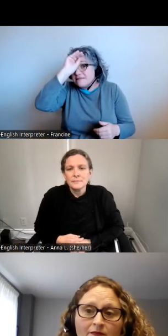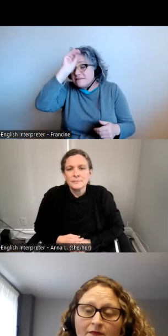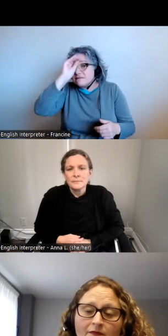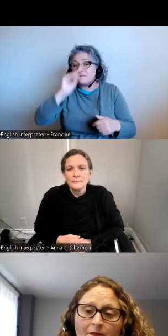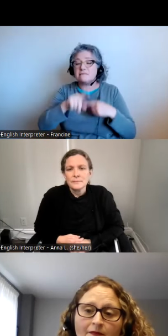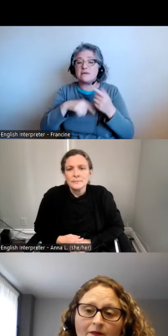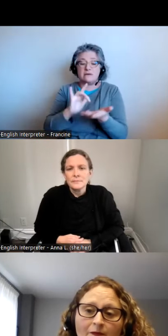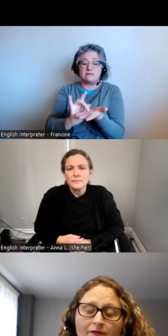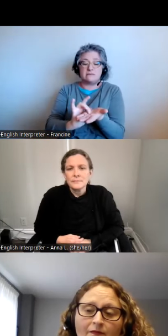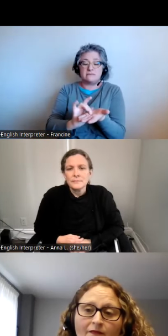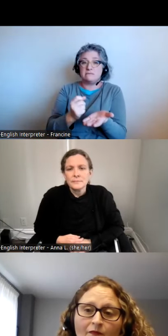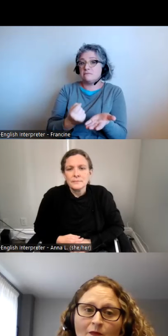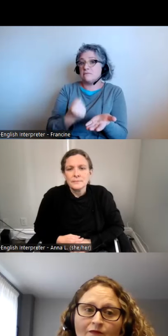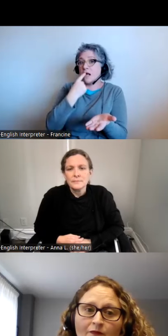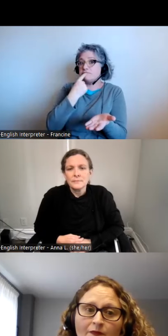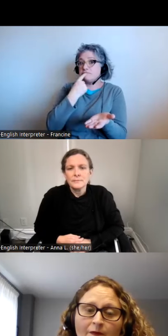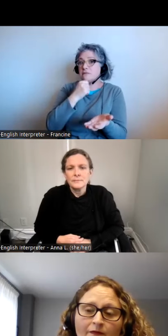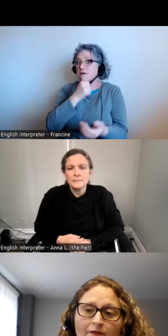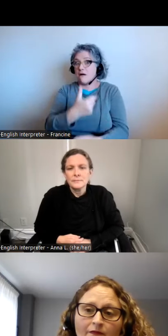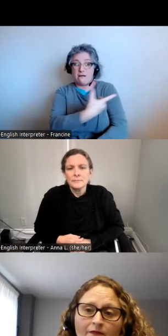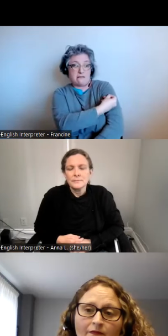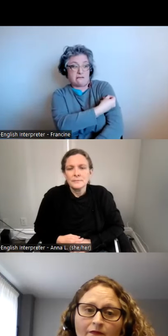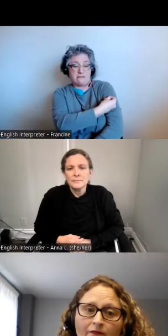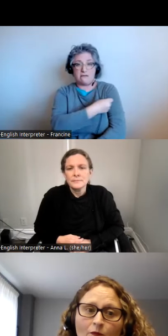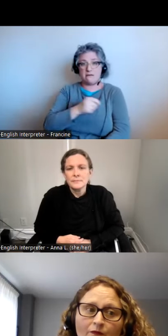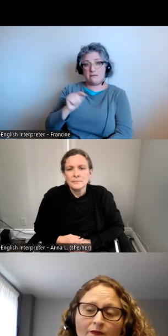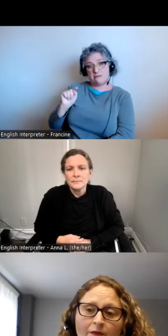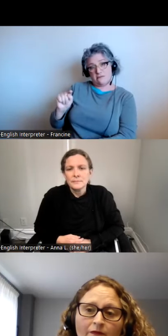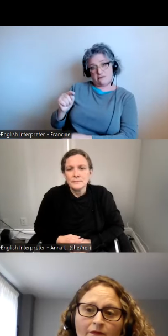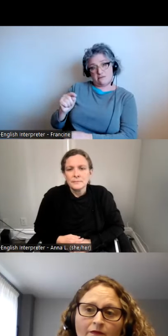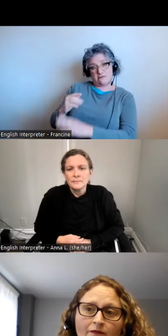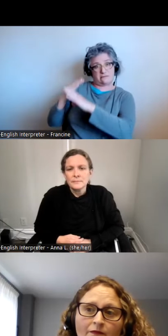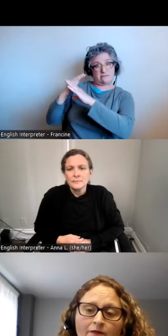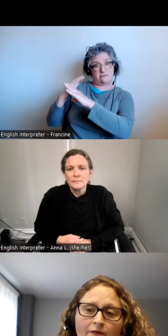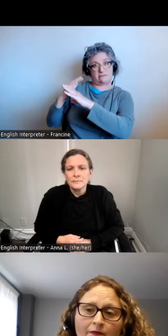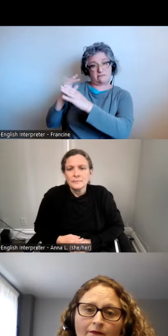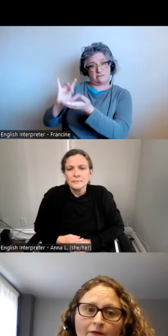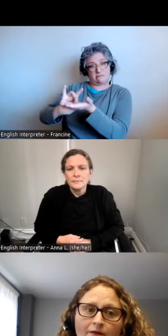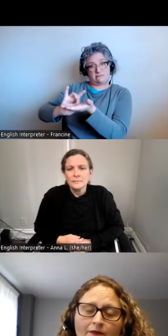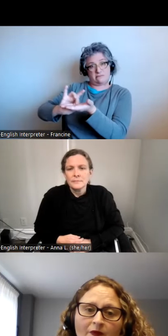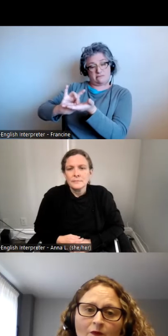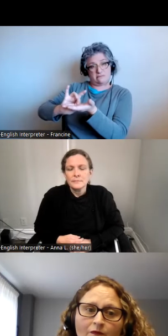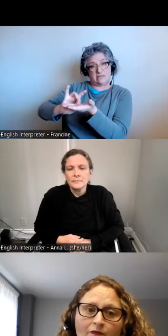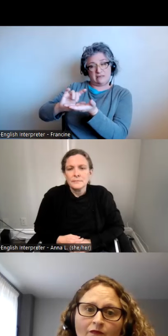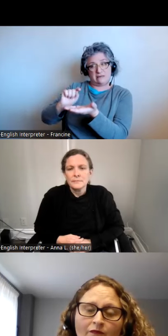sort of preliminary